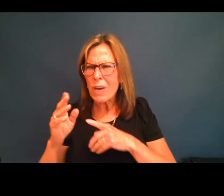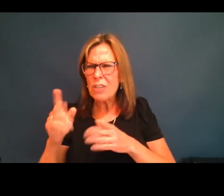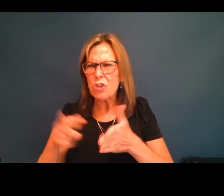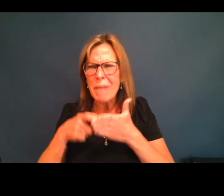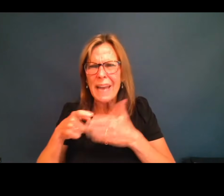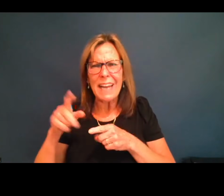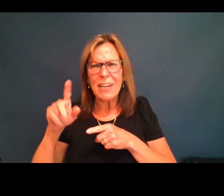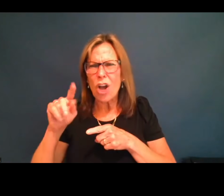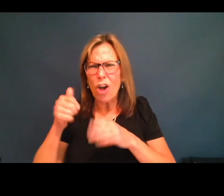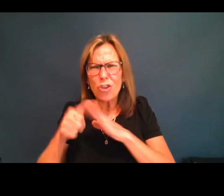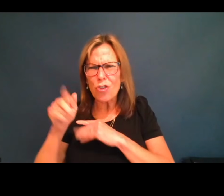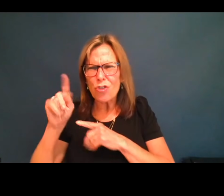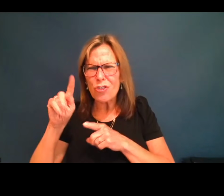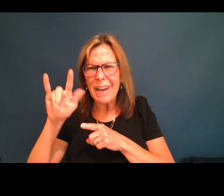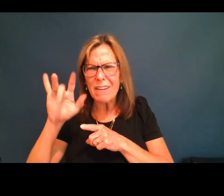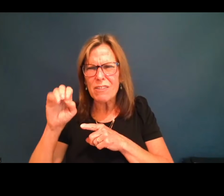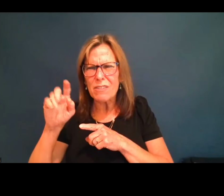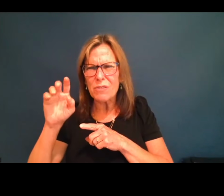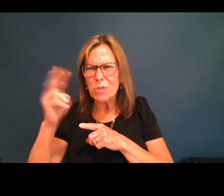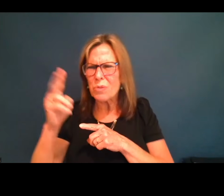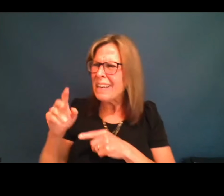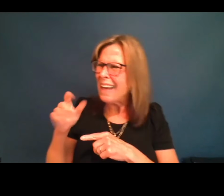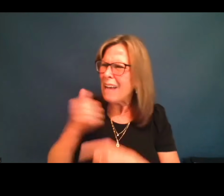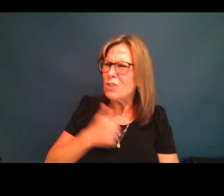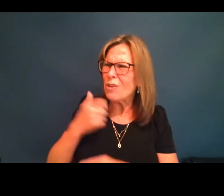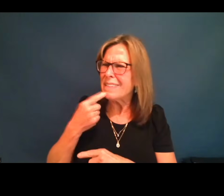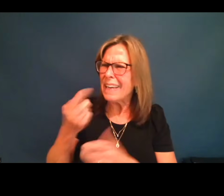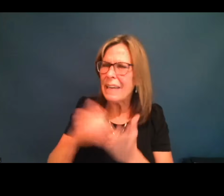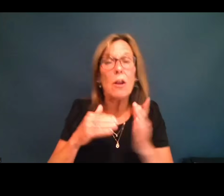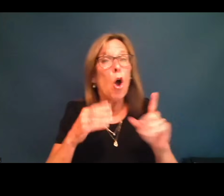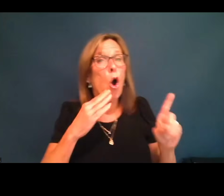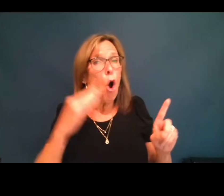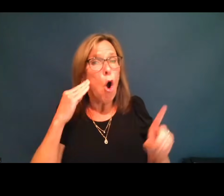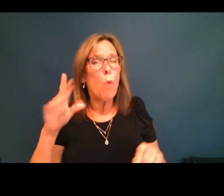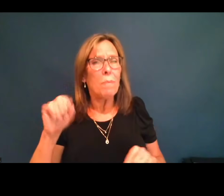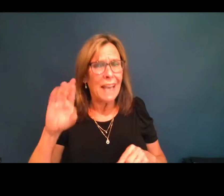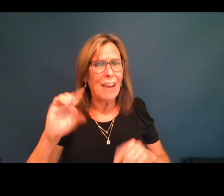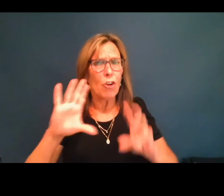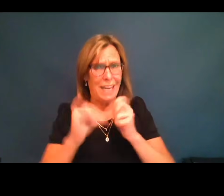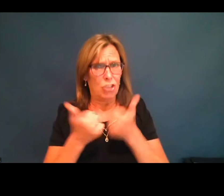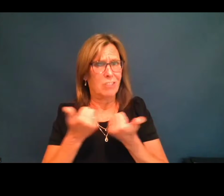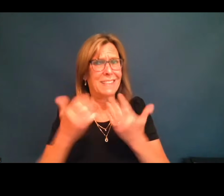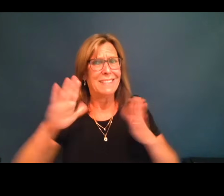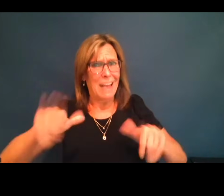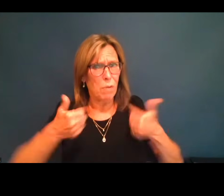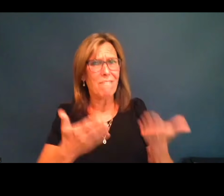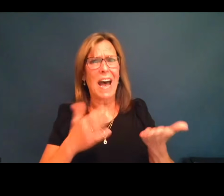Medicaid funded personal care services that are providing Medicaid service to somebody have any Title II